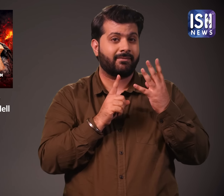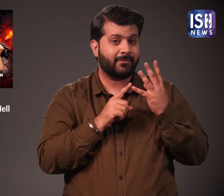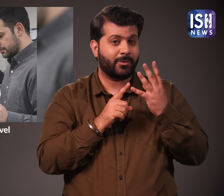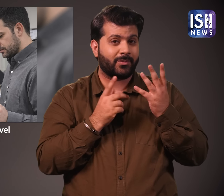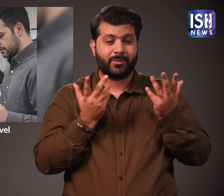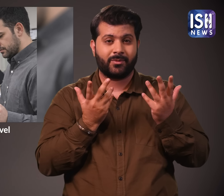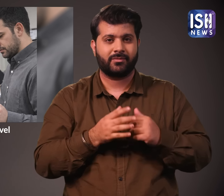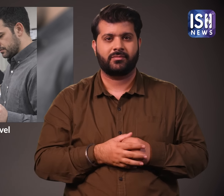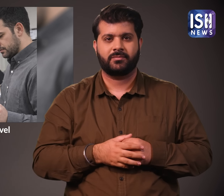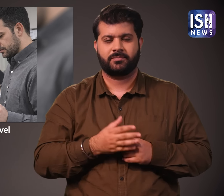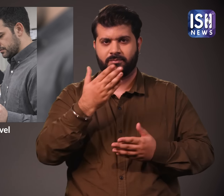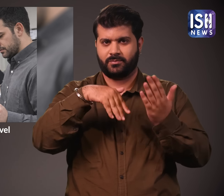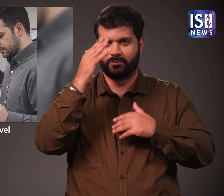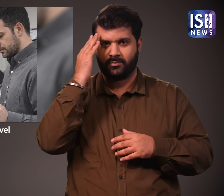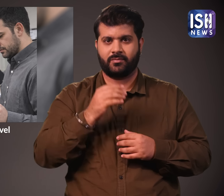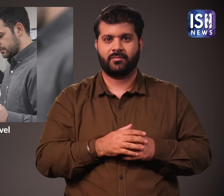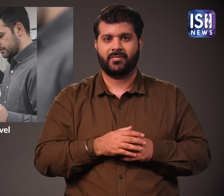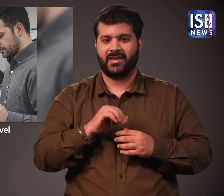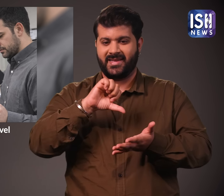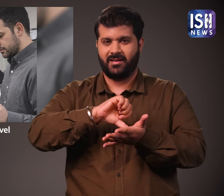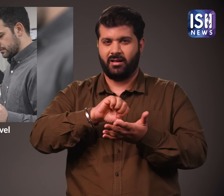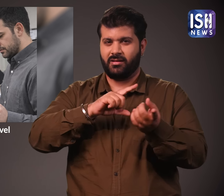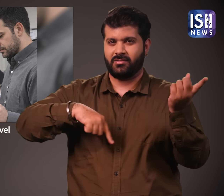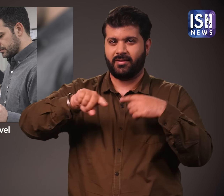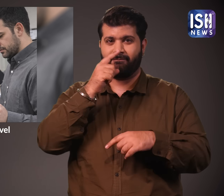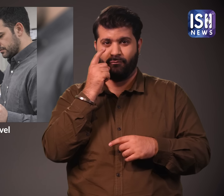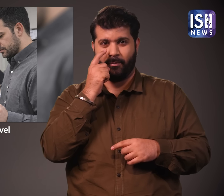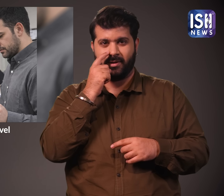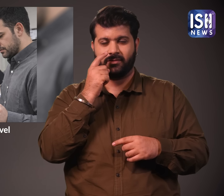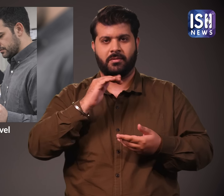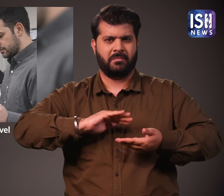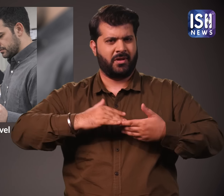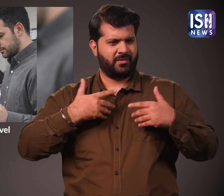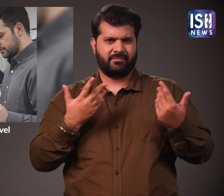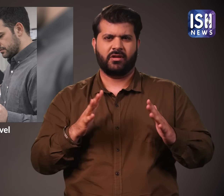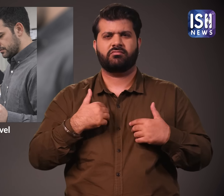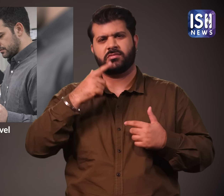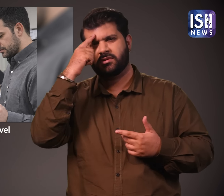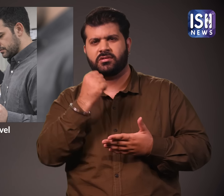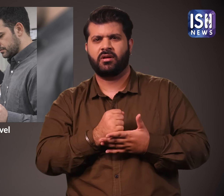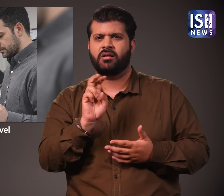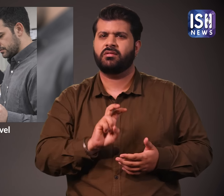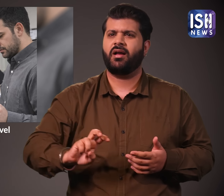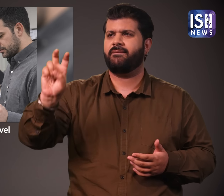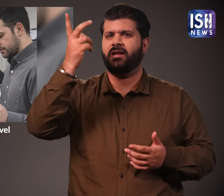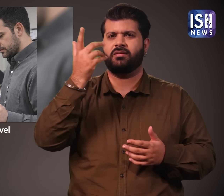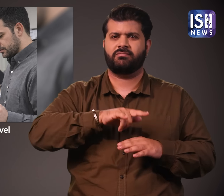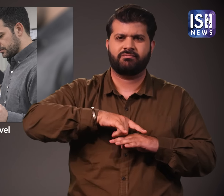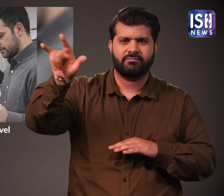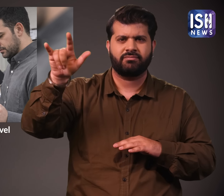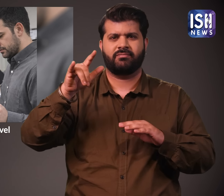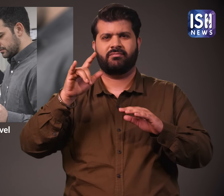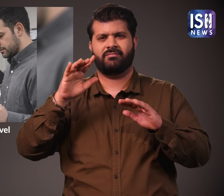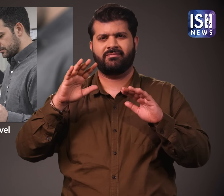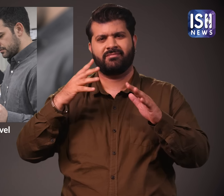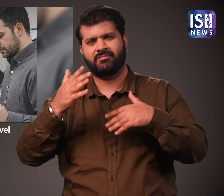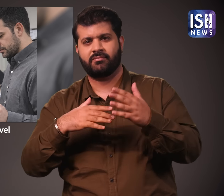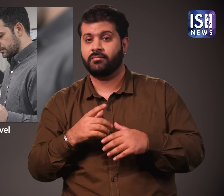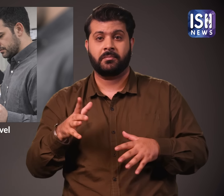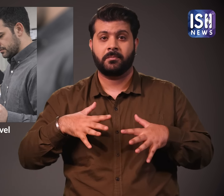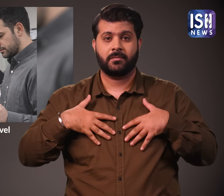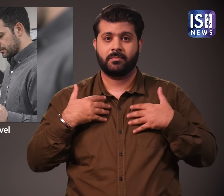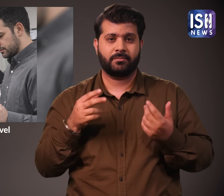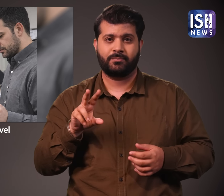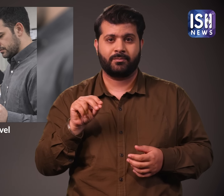4. Married women in Iran do not have the freedom to travel abroad.